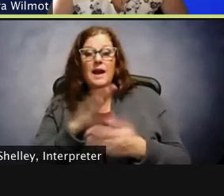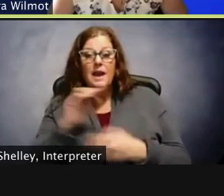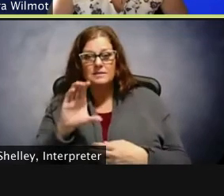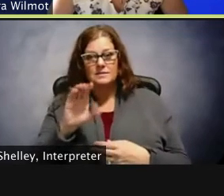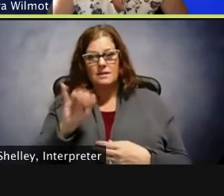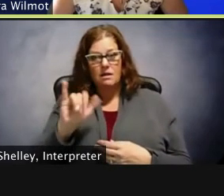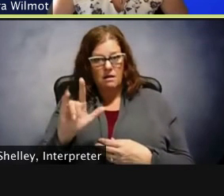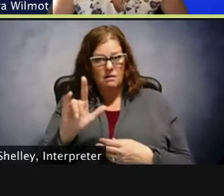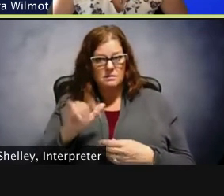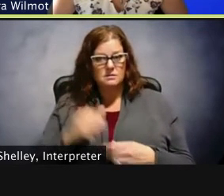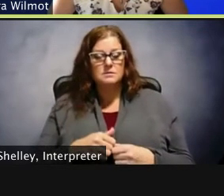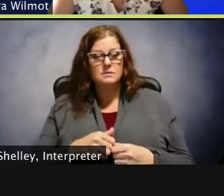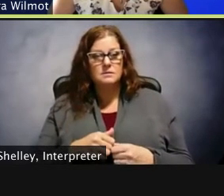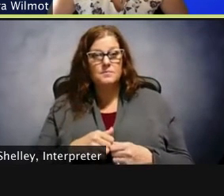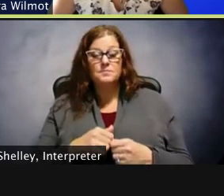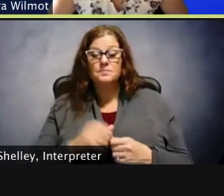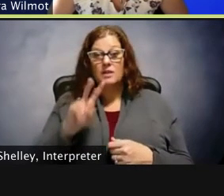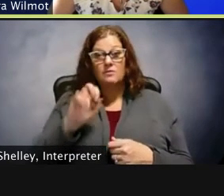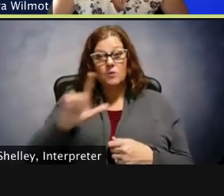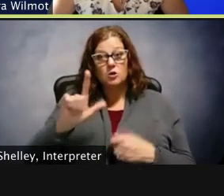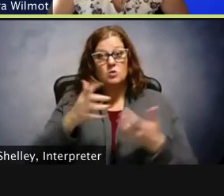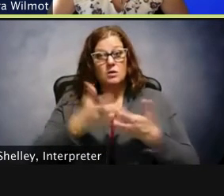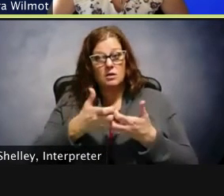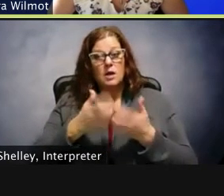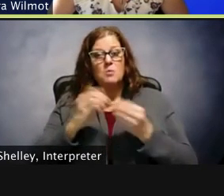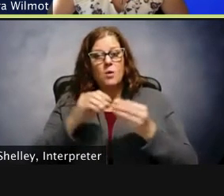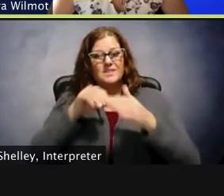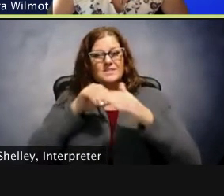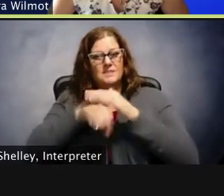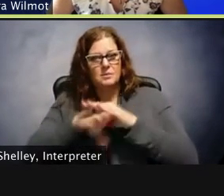Virtual platforms are making them more and more accessible no matter where you live.